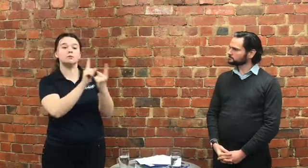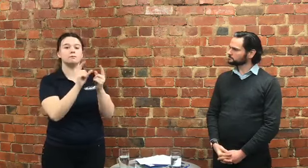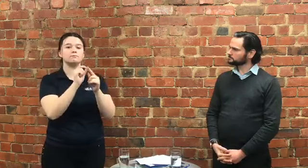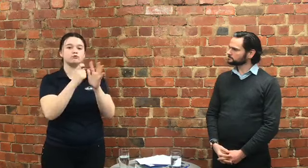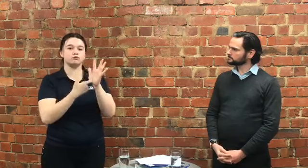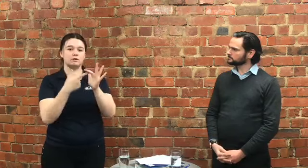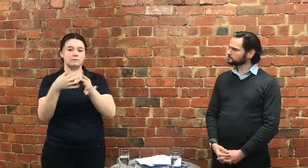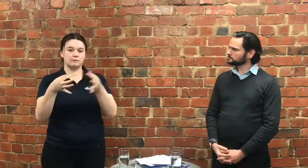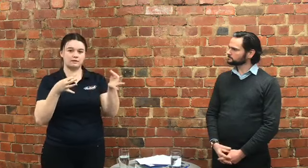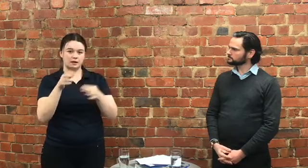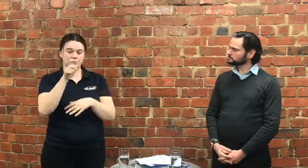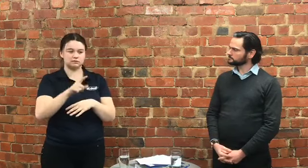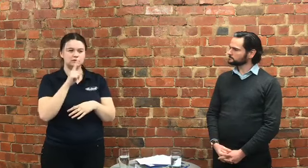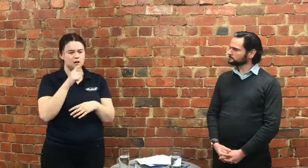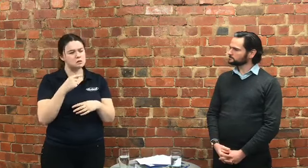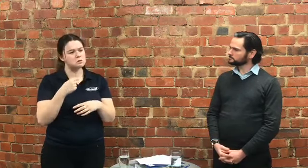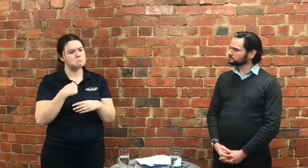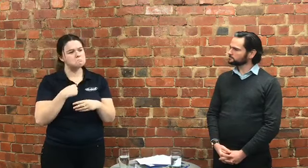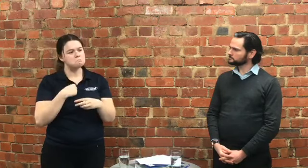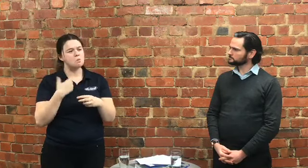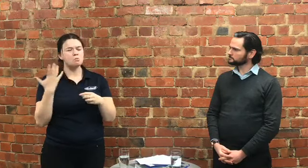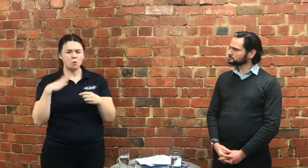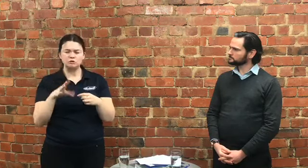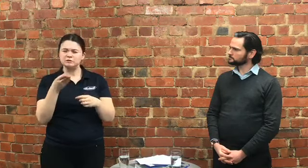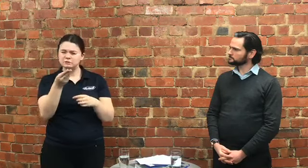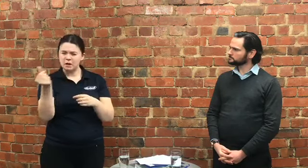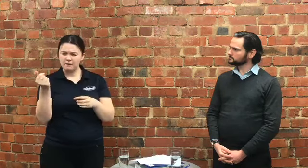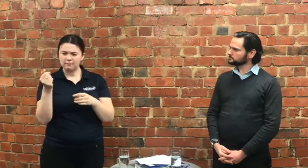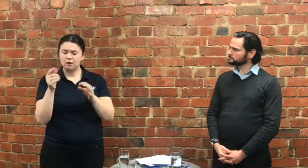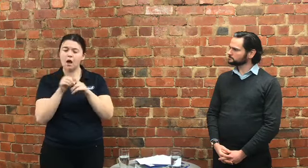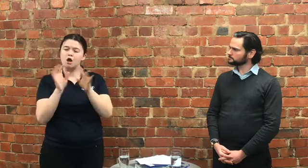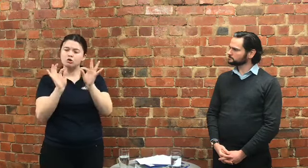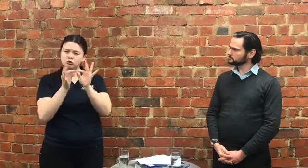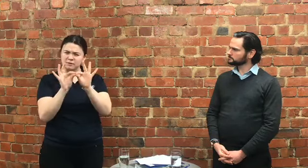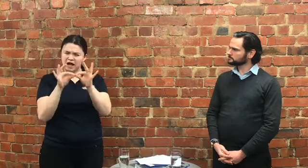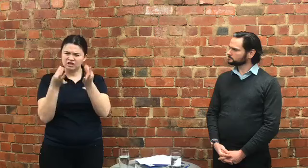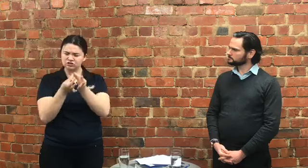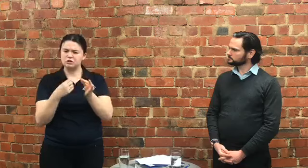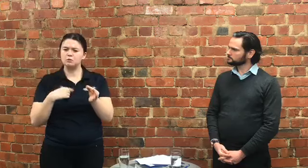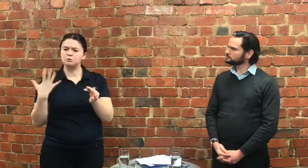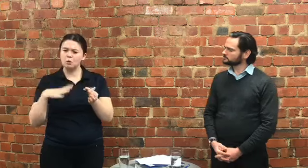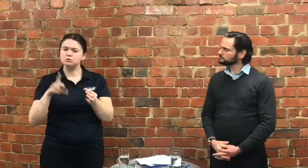It's a little complicated, but you can meet with a pre-planner, and you can investigate that.